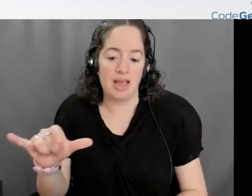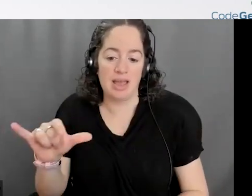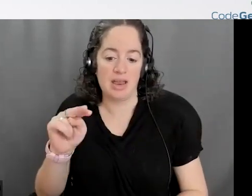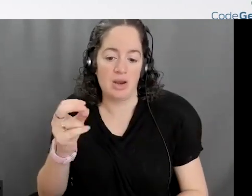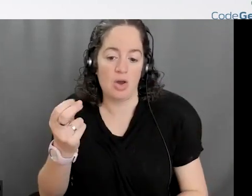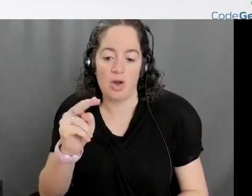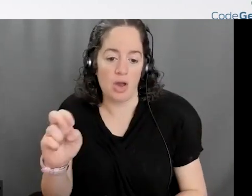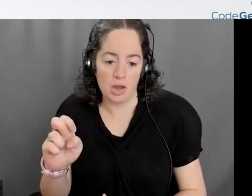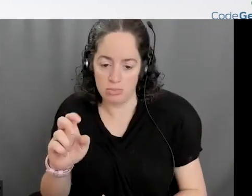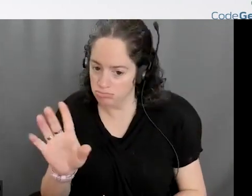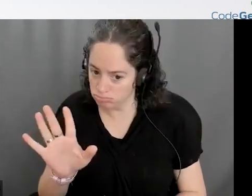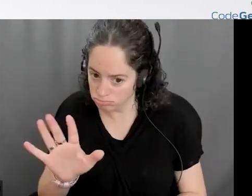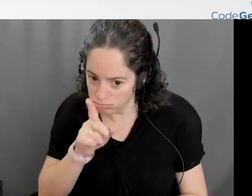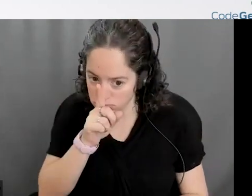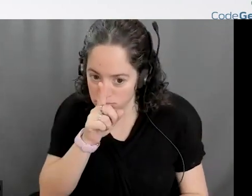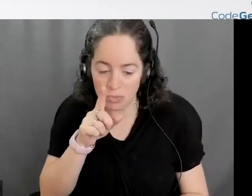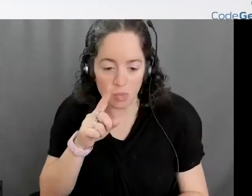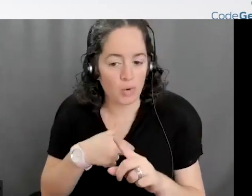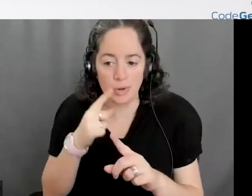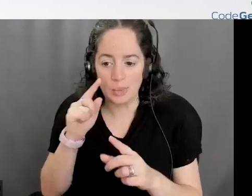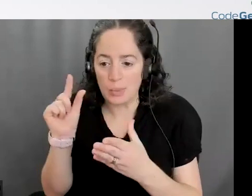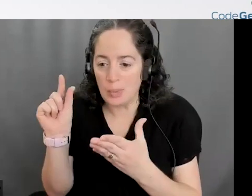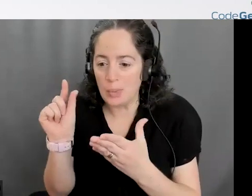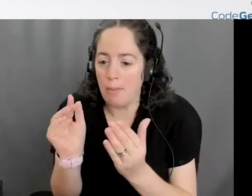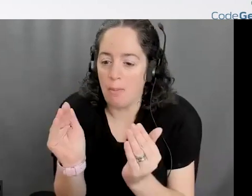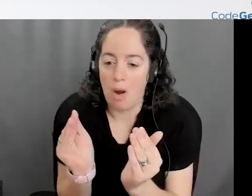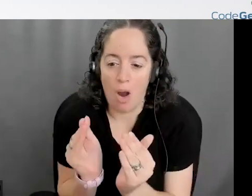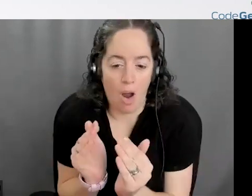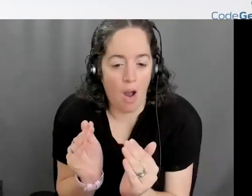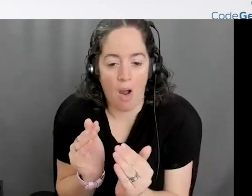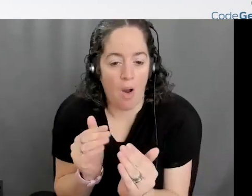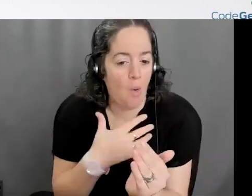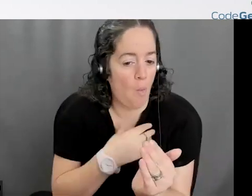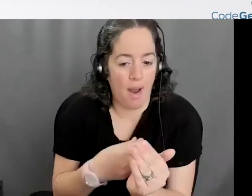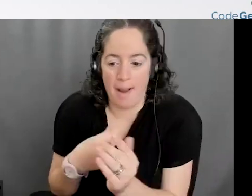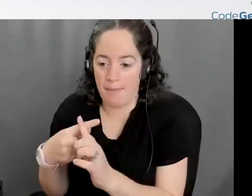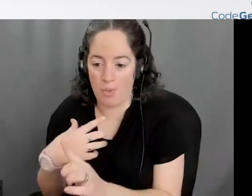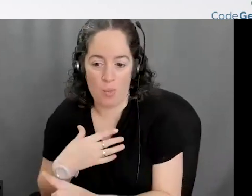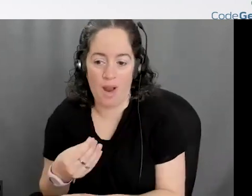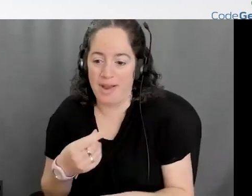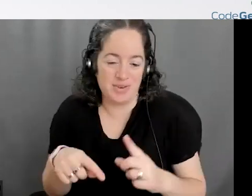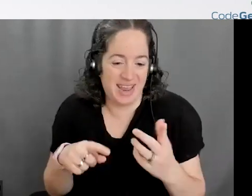They're just really, really small and very transparent, and nobody will see them or know they're there, but they are,